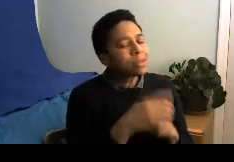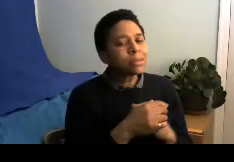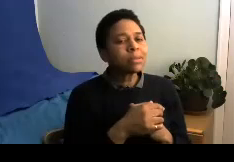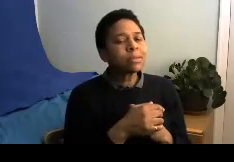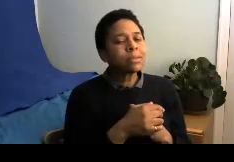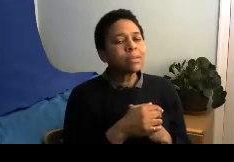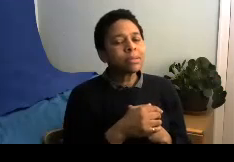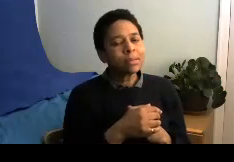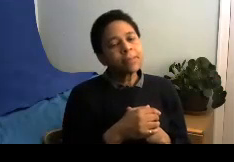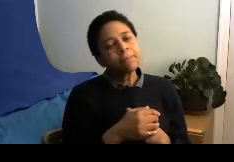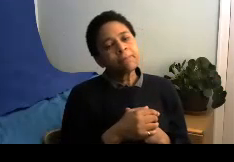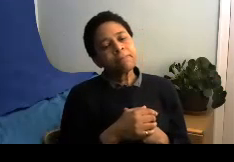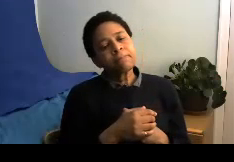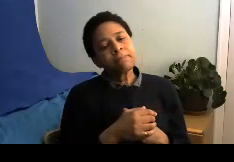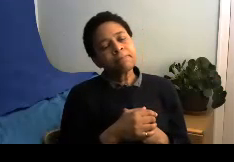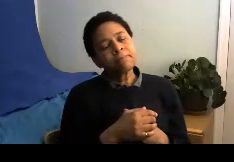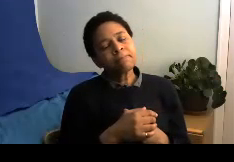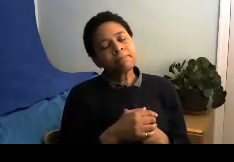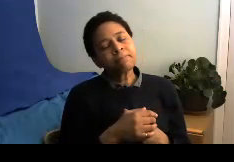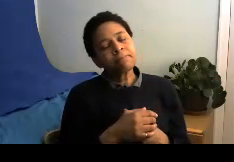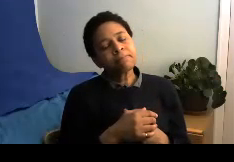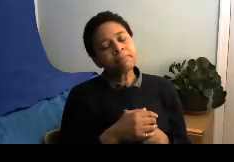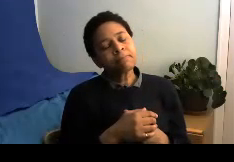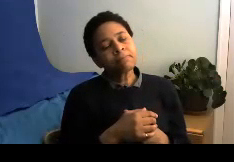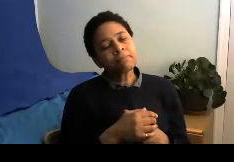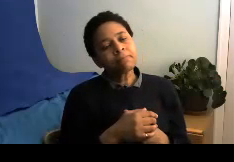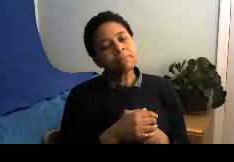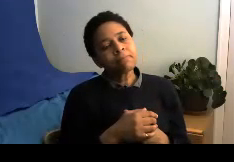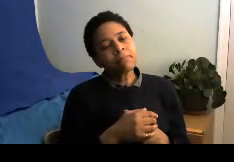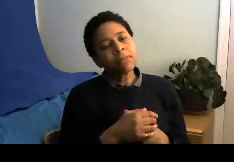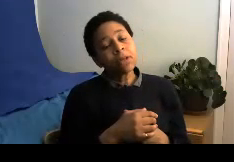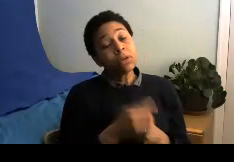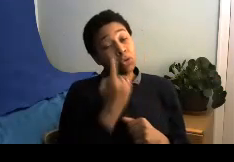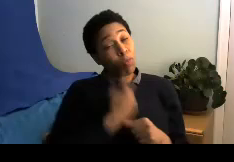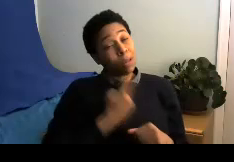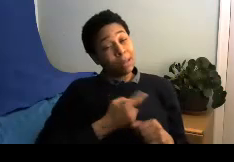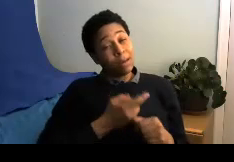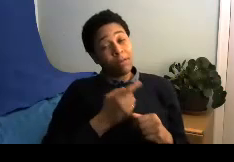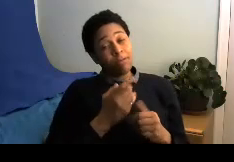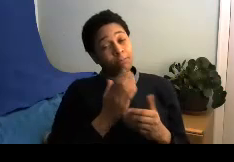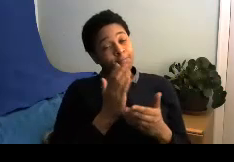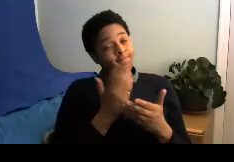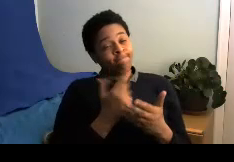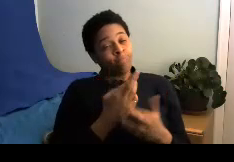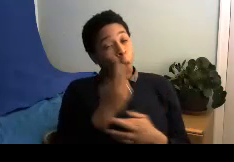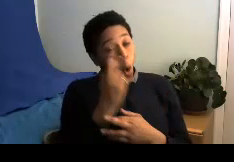you know, I really sort of hope for a really intense debate of